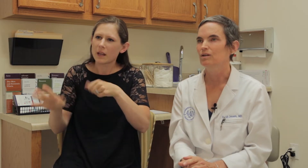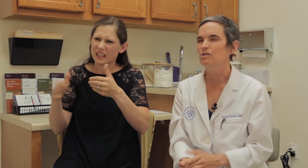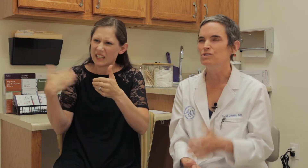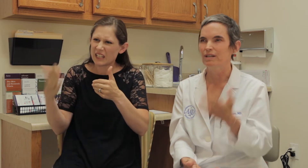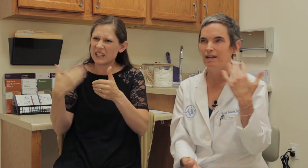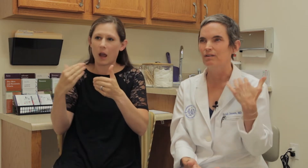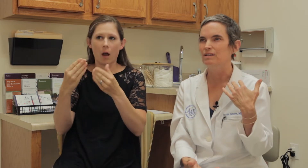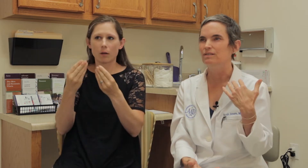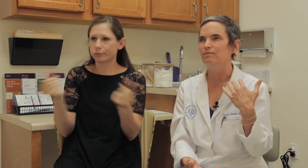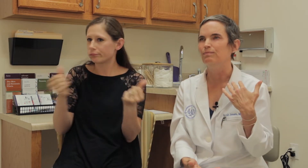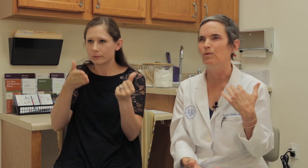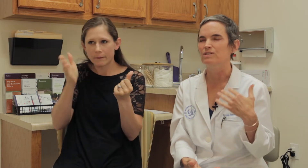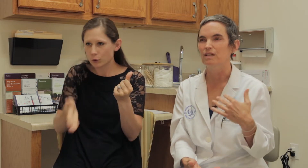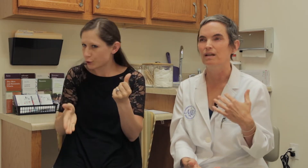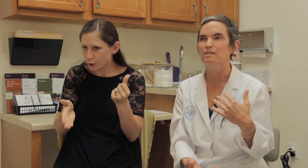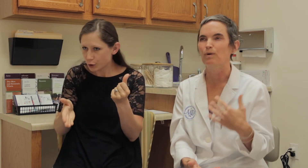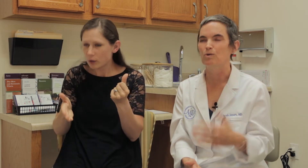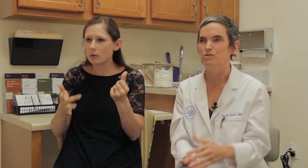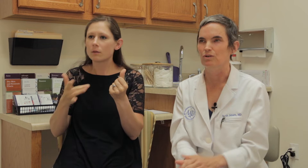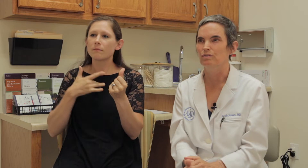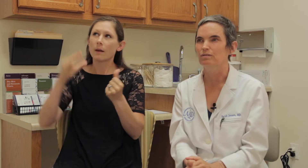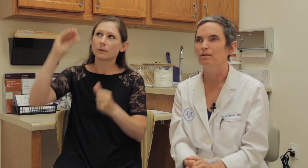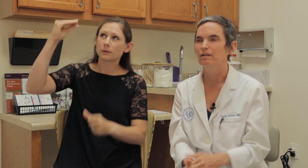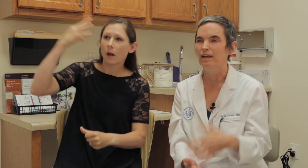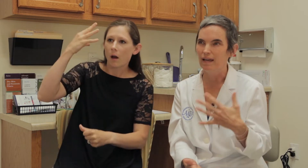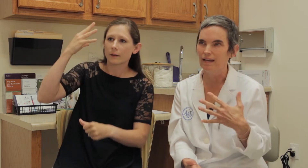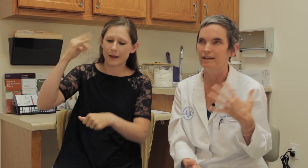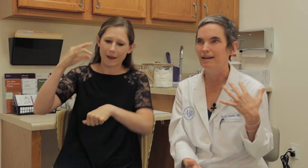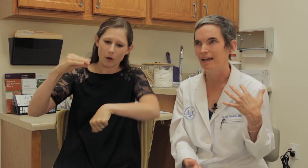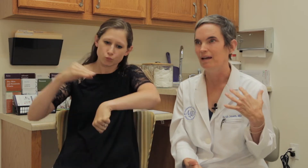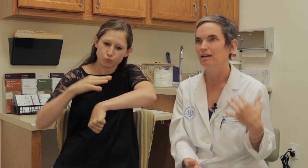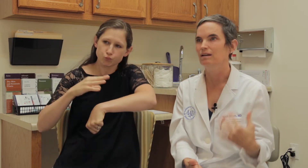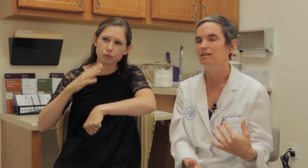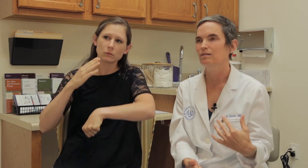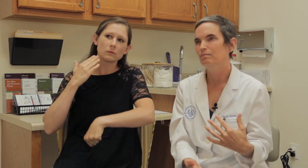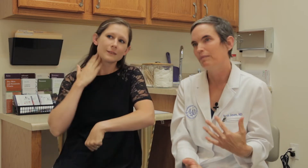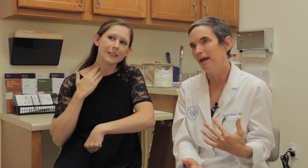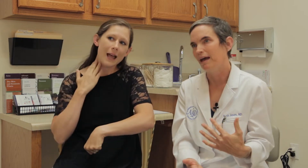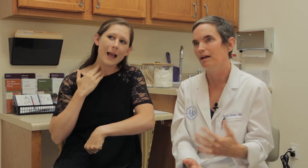Usually in areas of more sun exposure: the head, neck, or back.